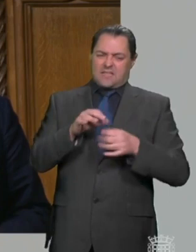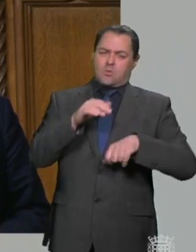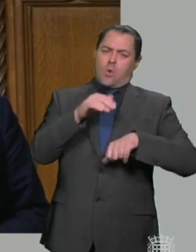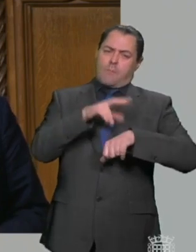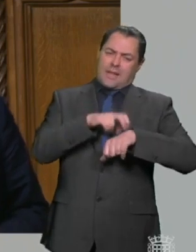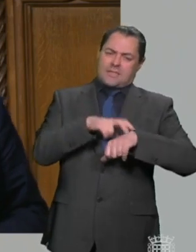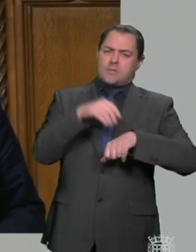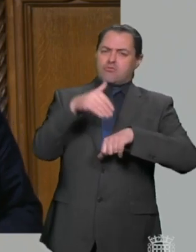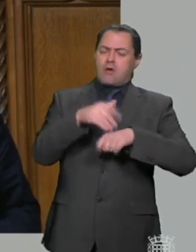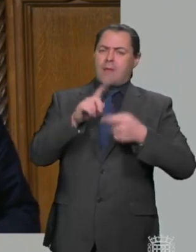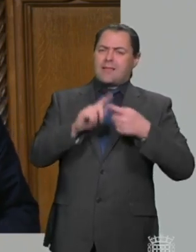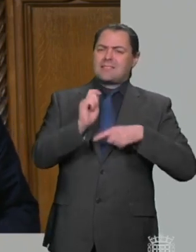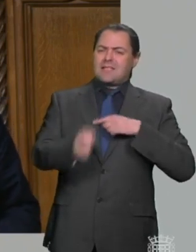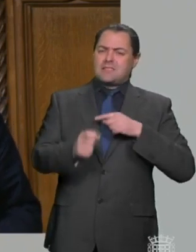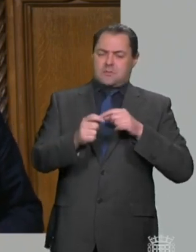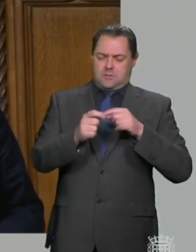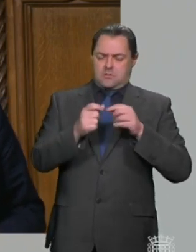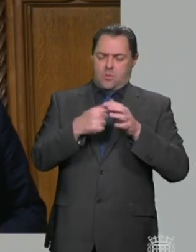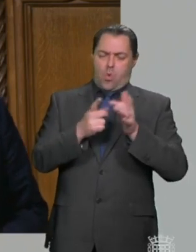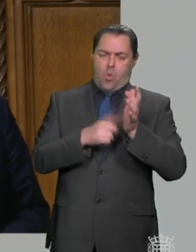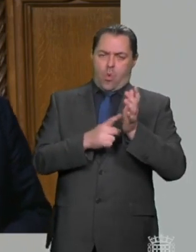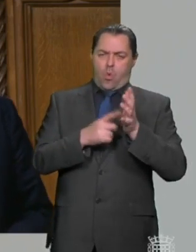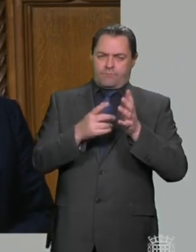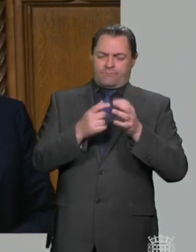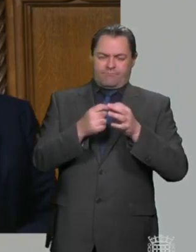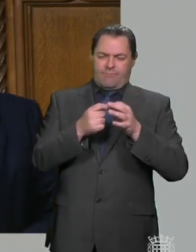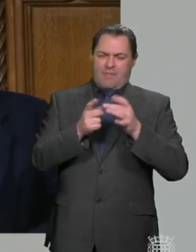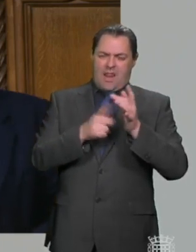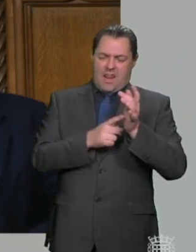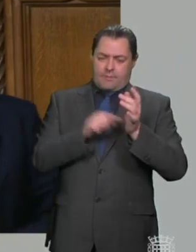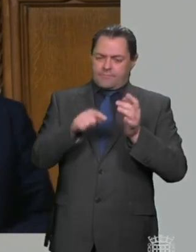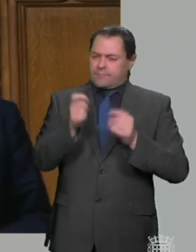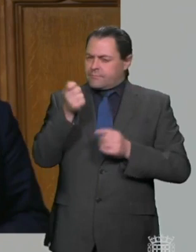This is a very minor change to a very important Bill that would bring child abuse